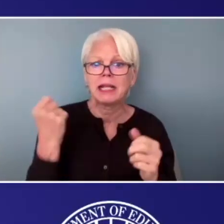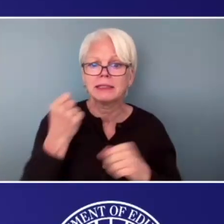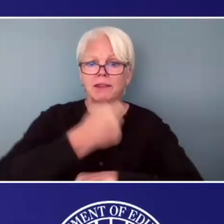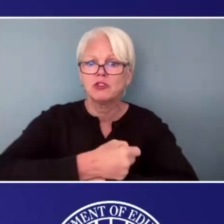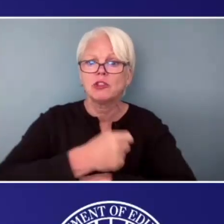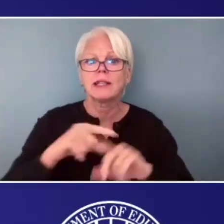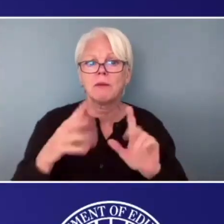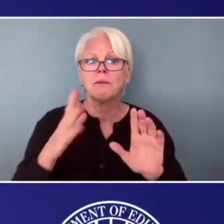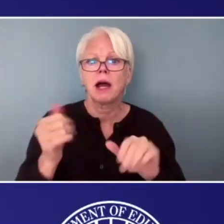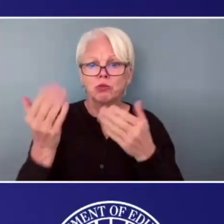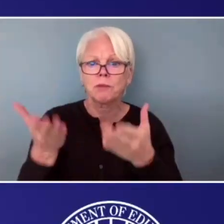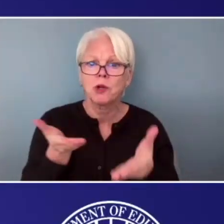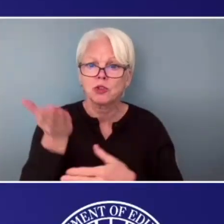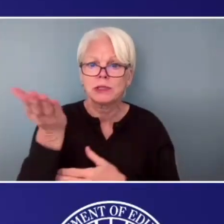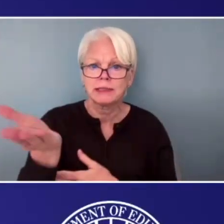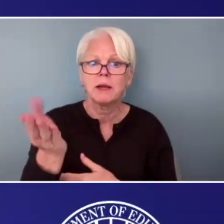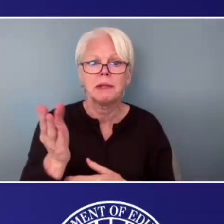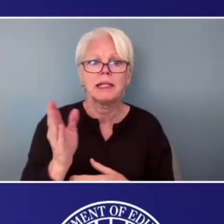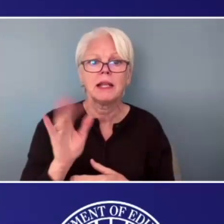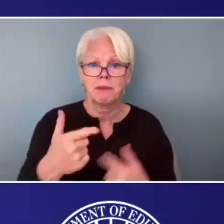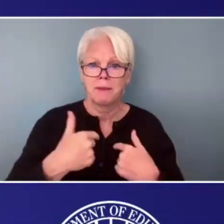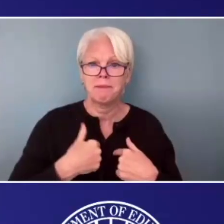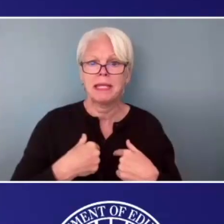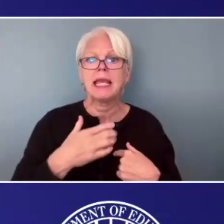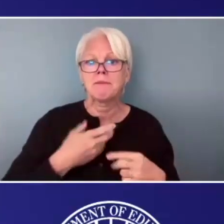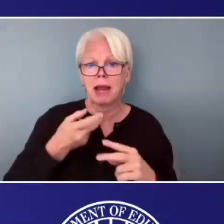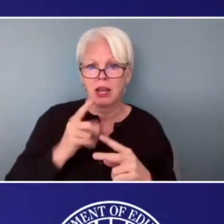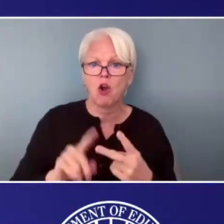submitted by me and my alternate for an